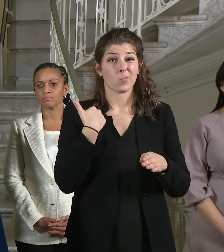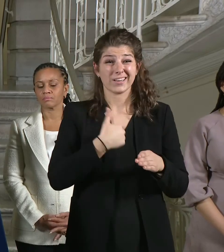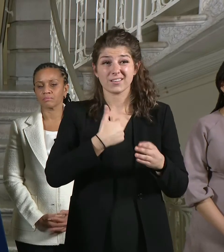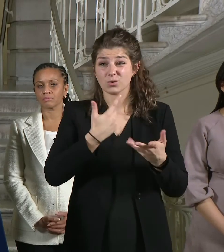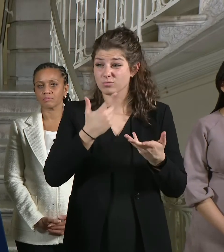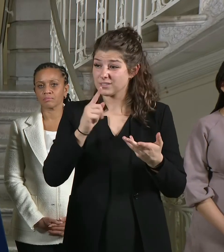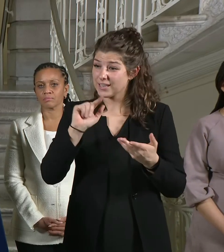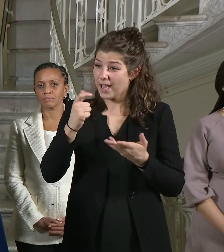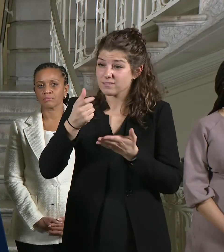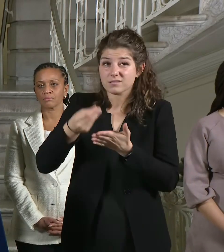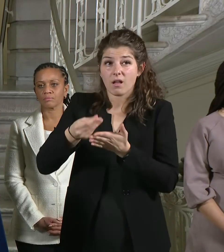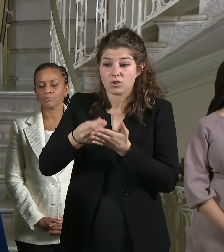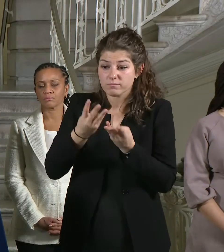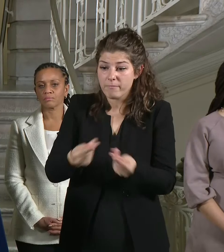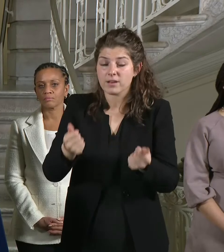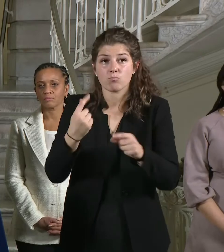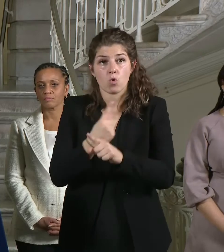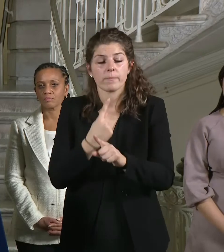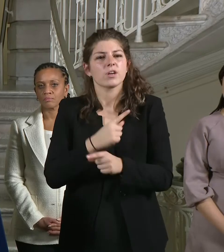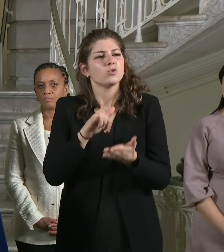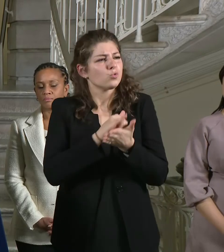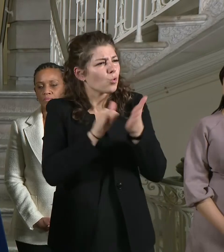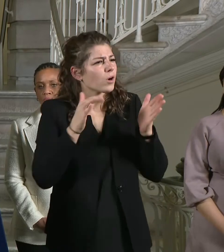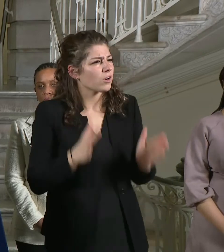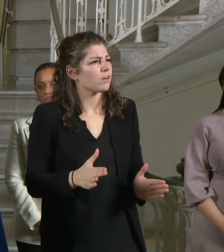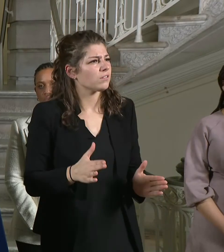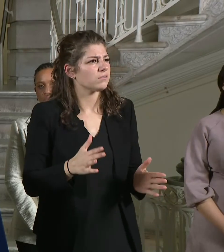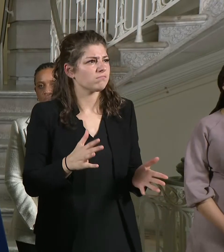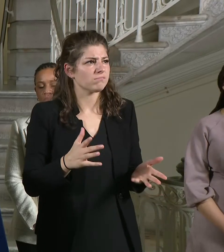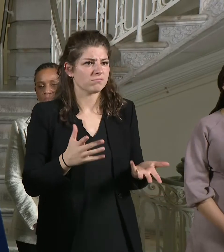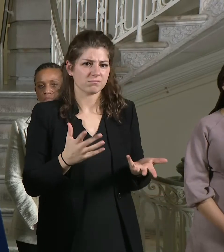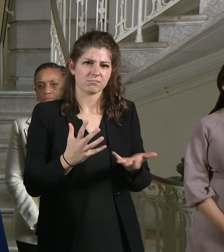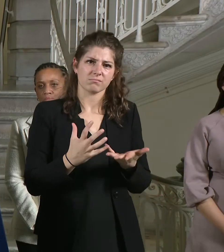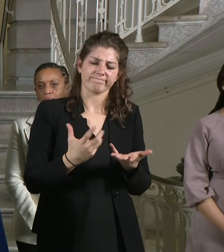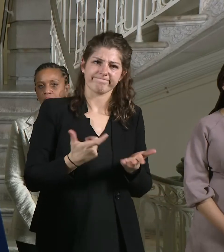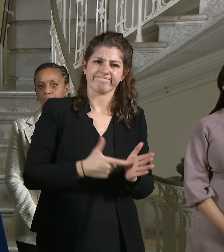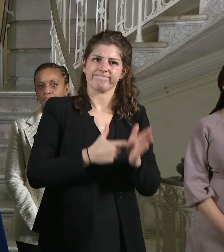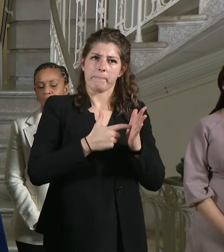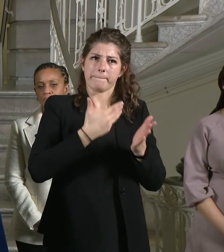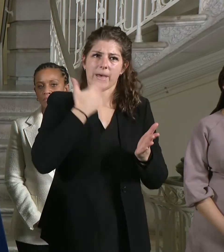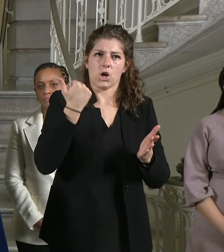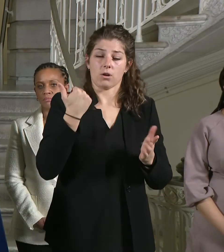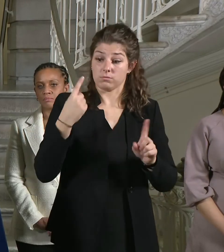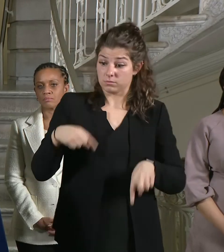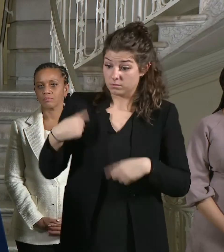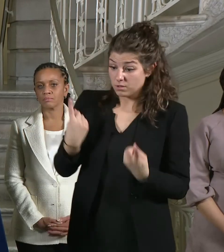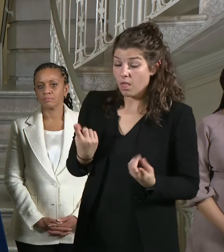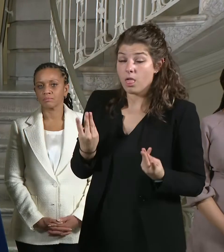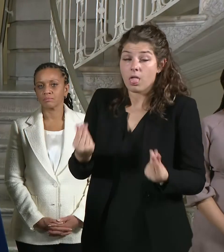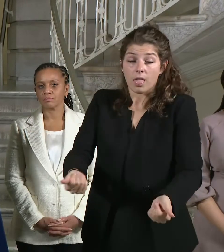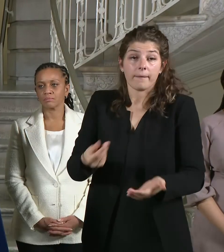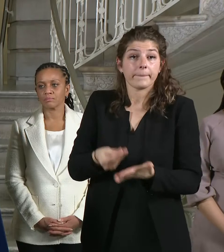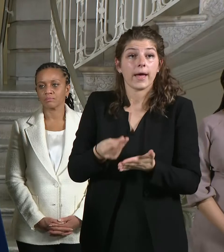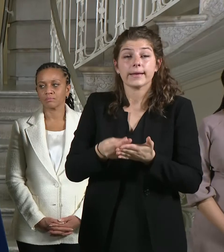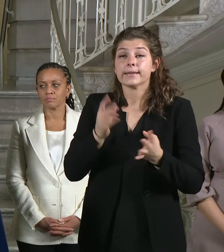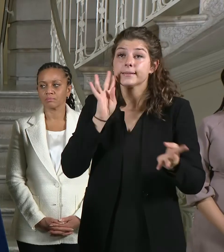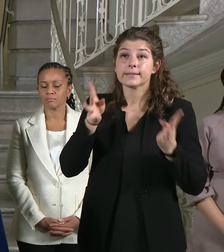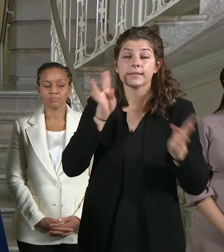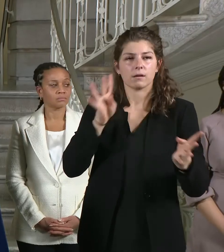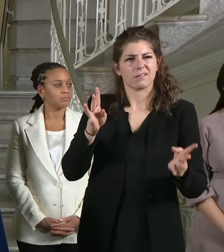WANT TO GET THIS RESOLVED. WE NEED TO SPEND OUR TAX DOLLARS